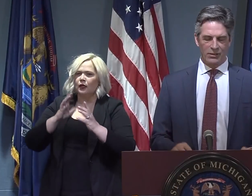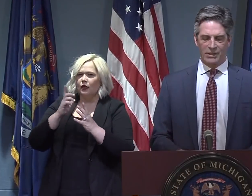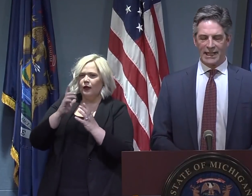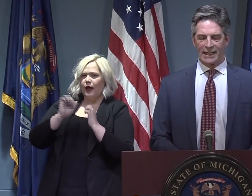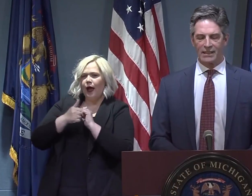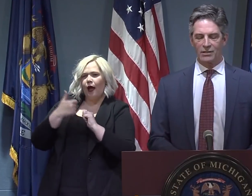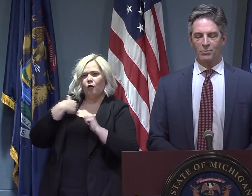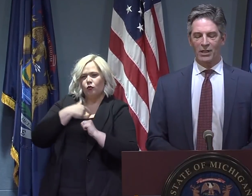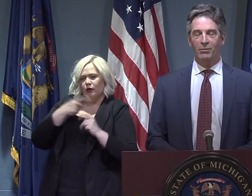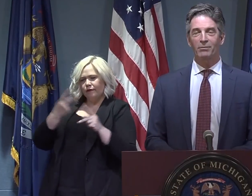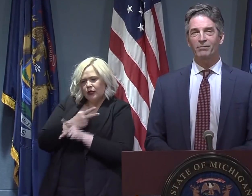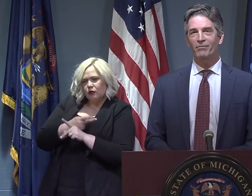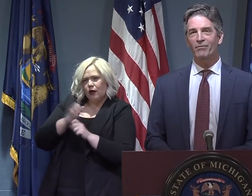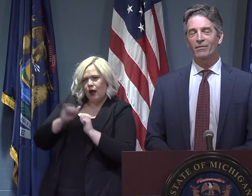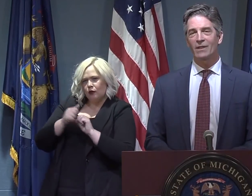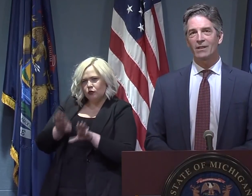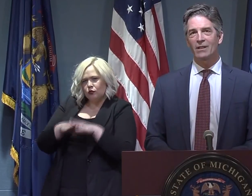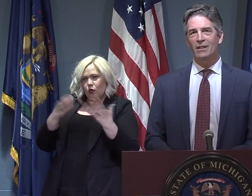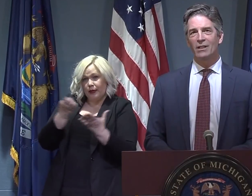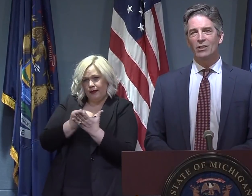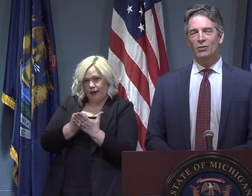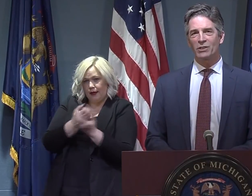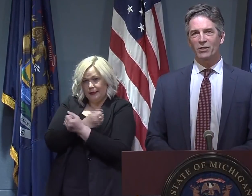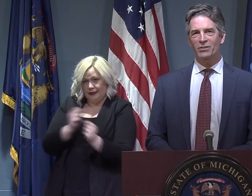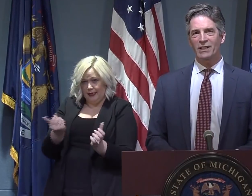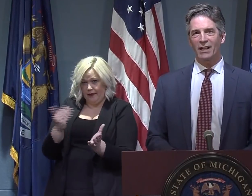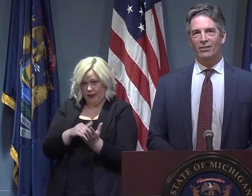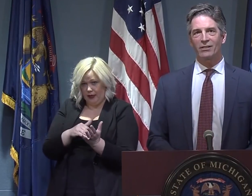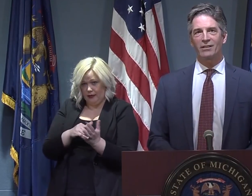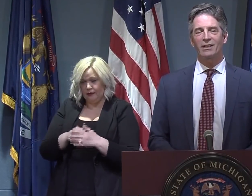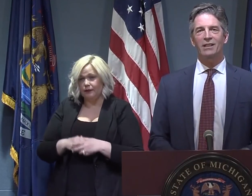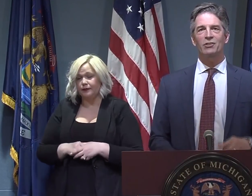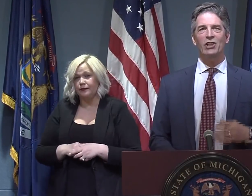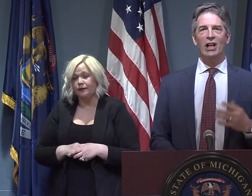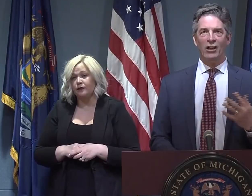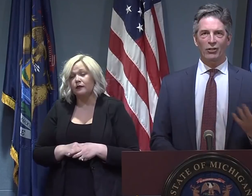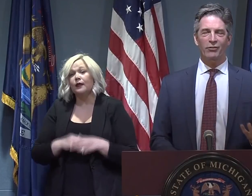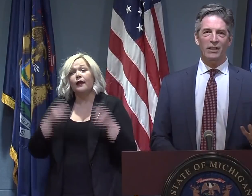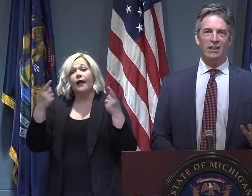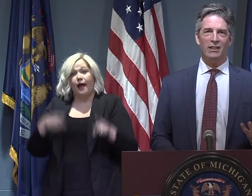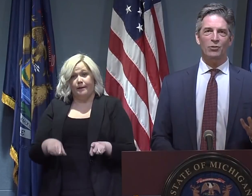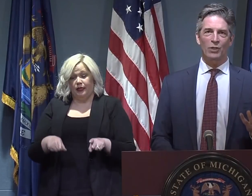WANT TO GIVE YOU A SENSE FOR THE BASIC APPROACH THAT WE ARE TAKING TO ATTACKING THIS PROBLEM.